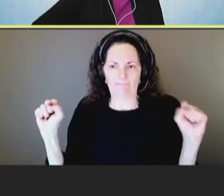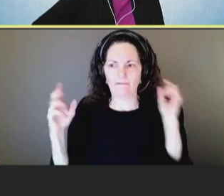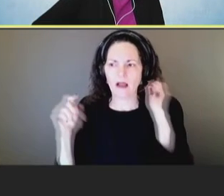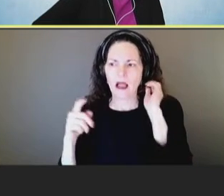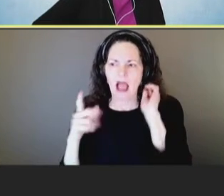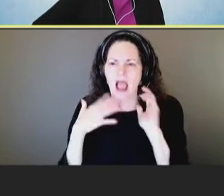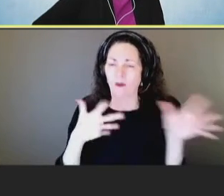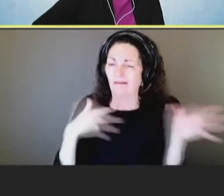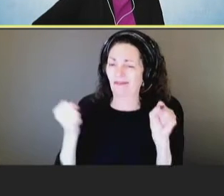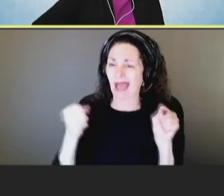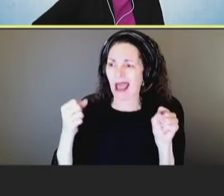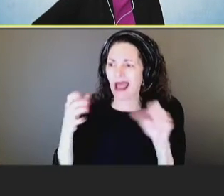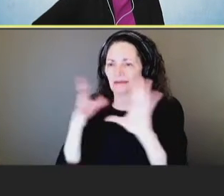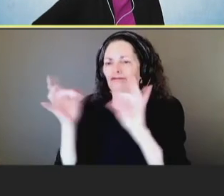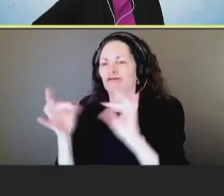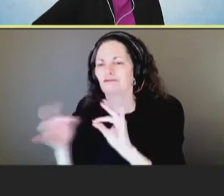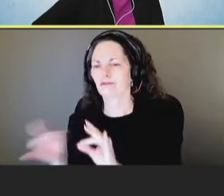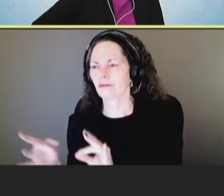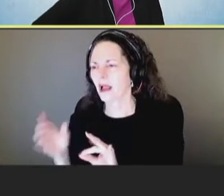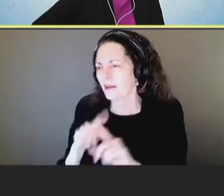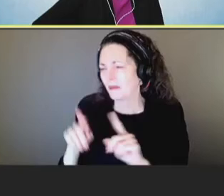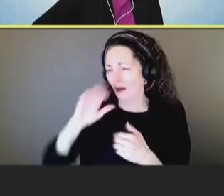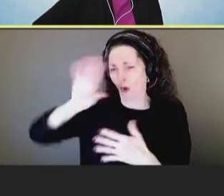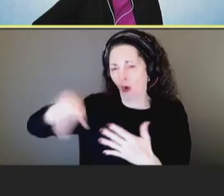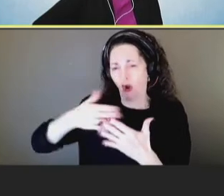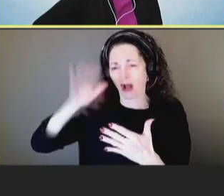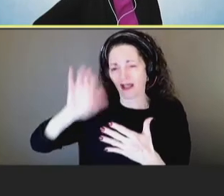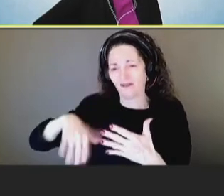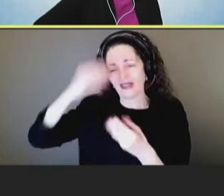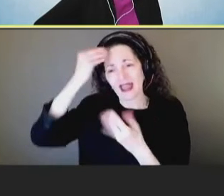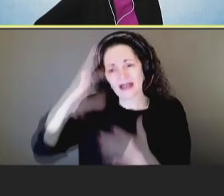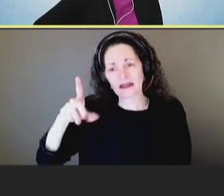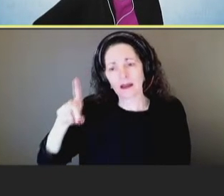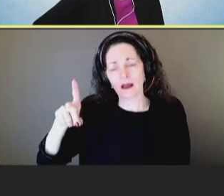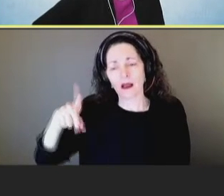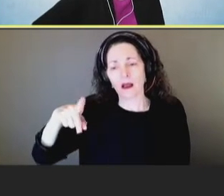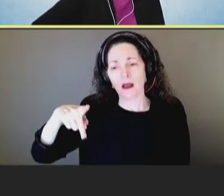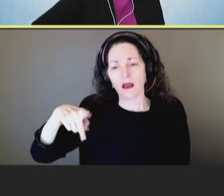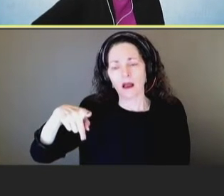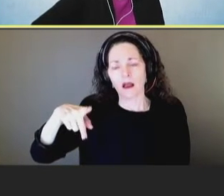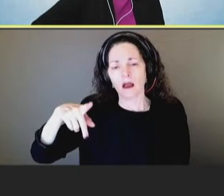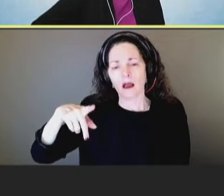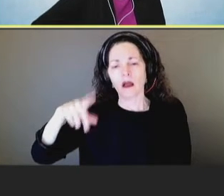fast, but all of this is public data. It's either published in the literature or it's